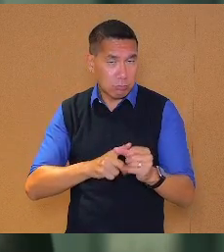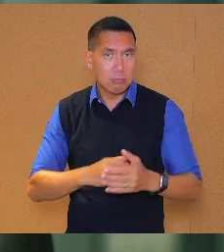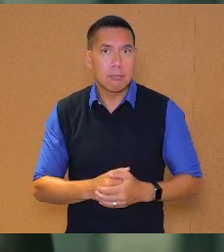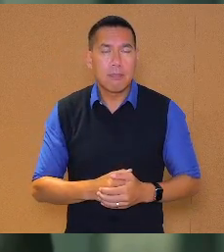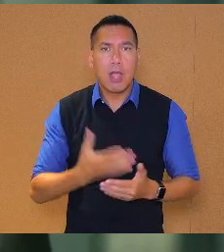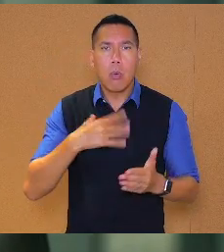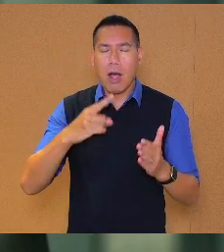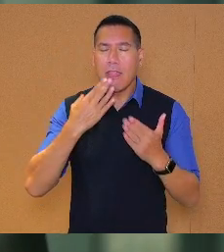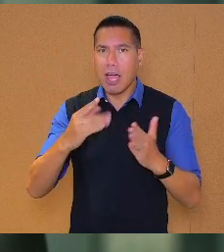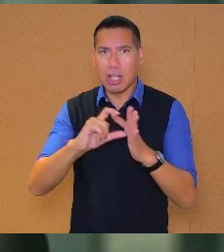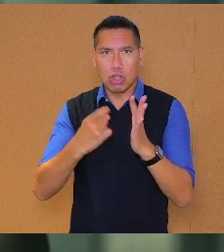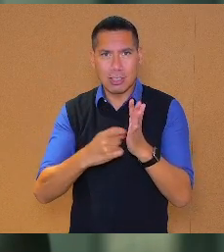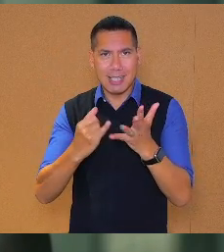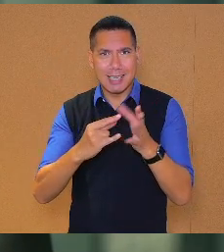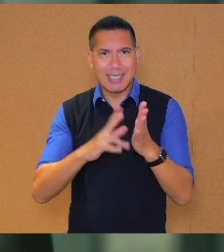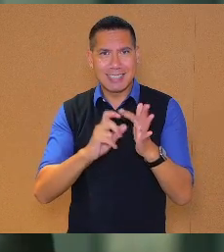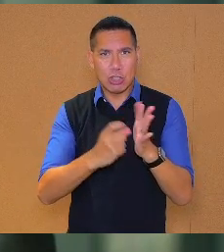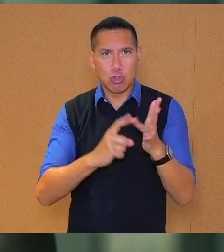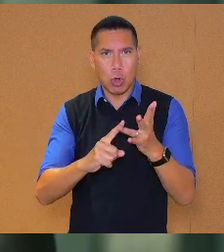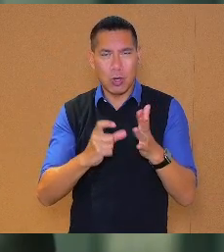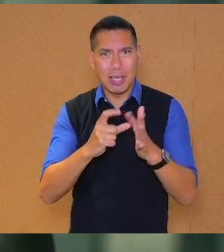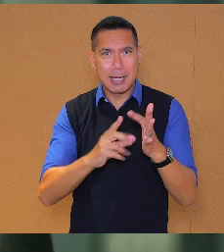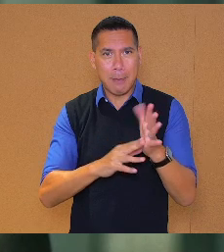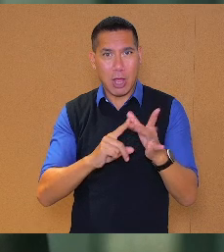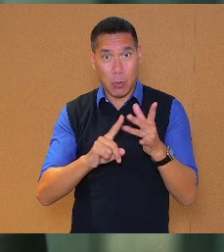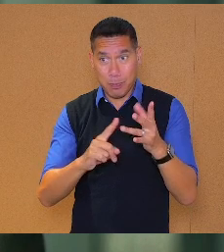I want to thank Doctor Sandro Demaio and the whole team at VicHealth to improve the health and well-being of Victorians